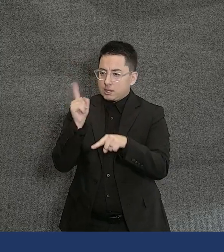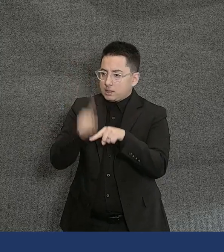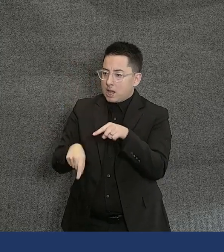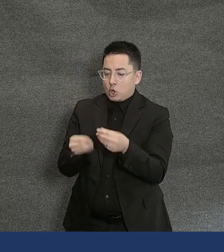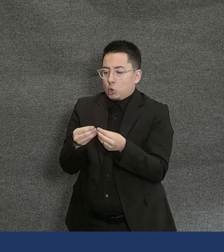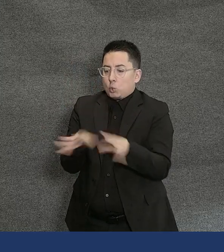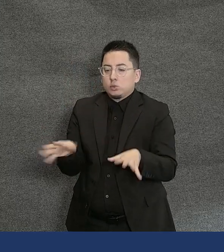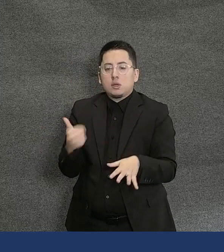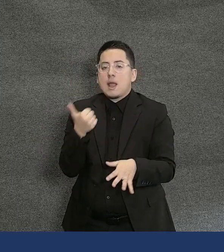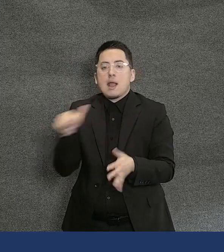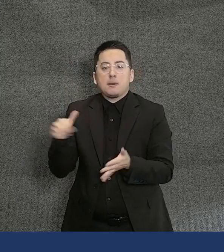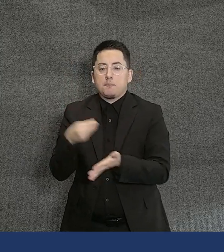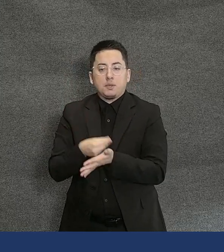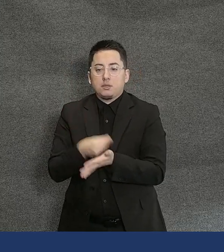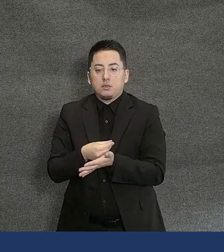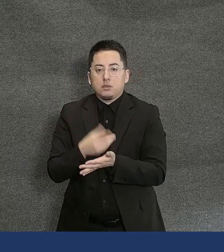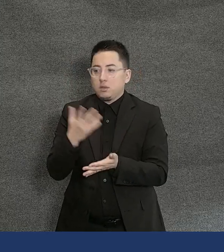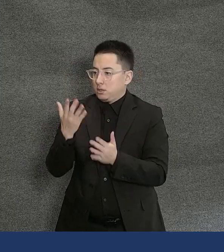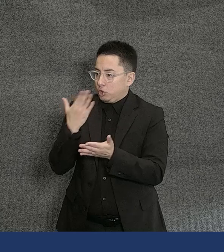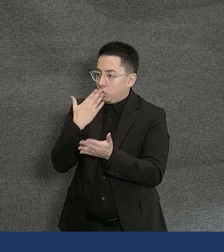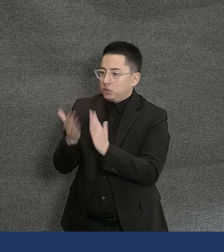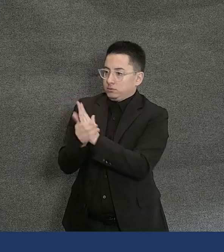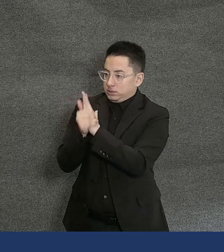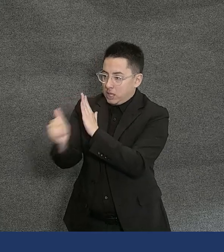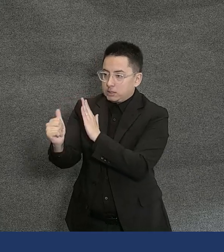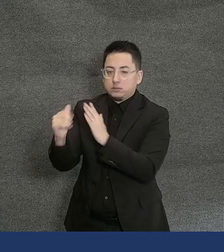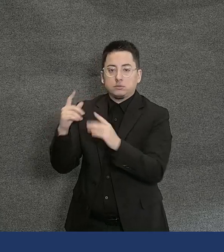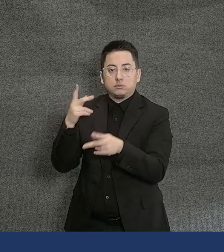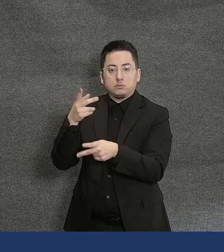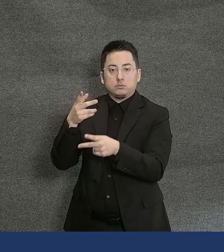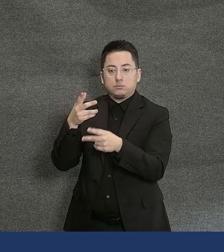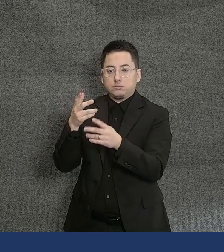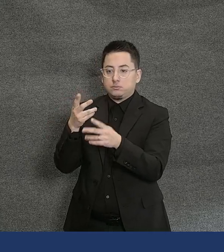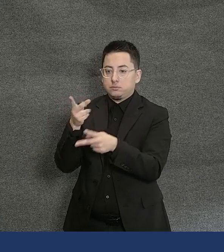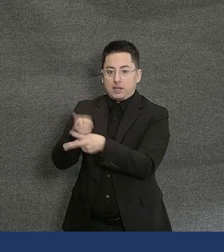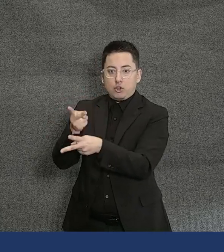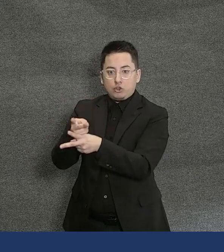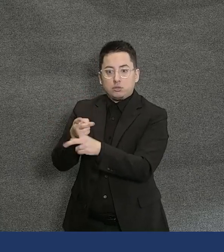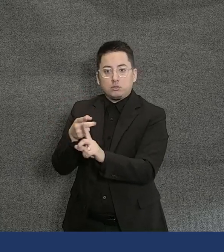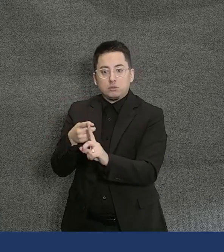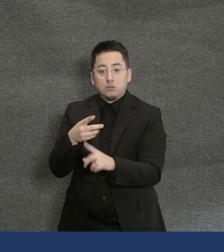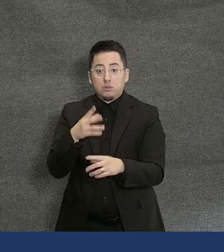that they're receiving and to lose access, and that's what budget cuts would do.